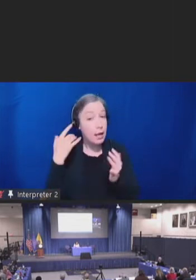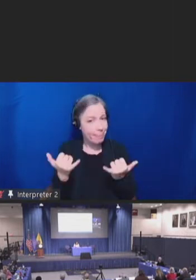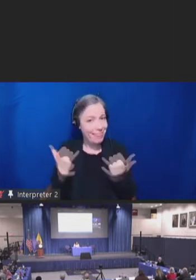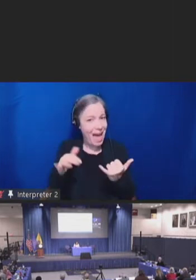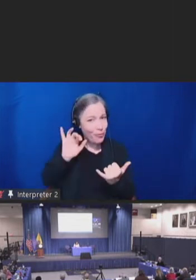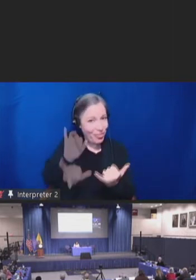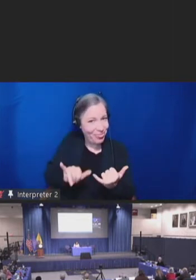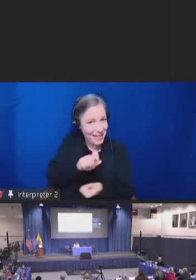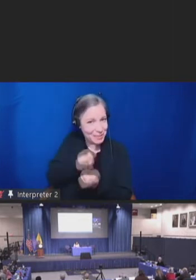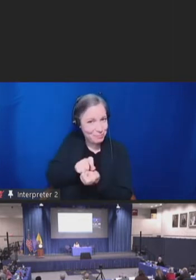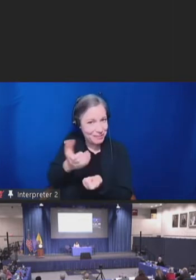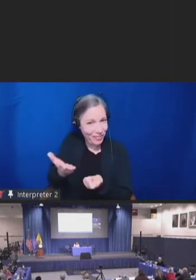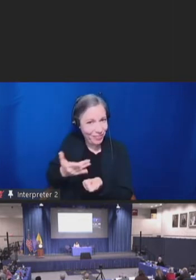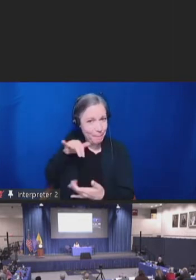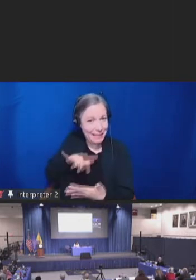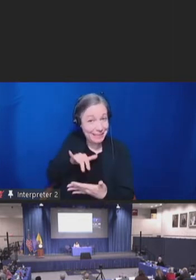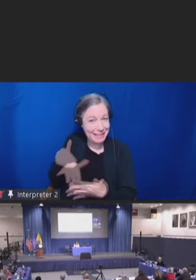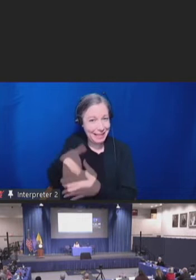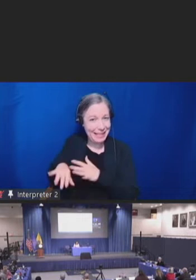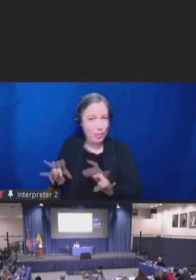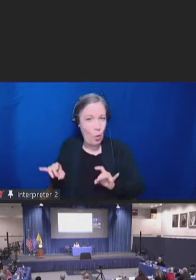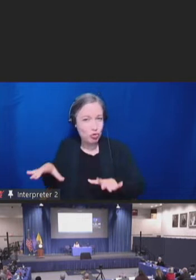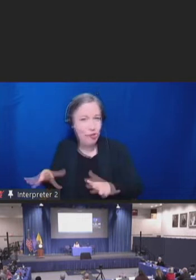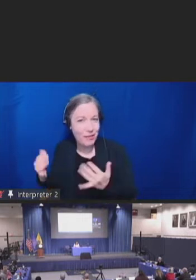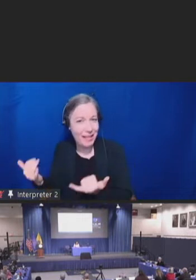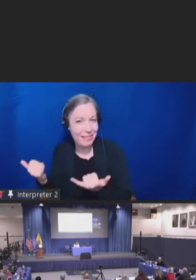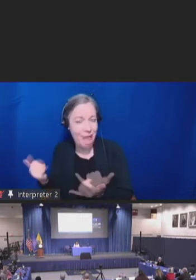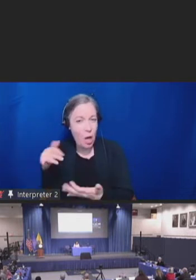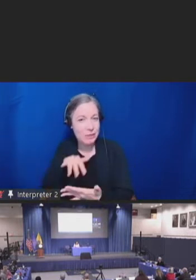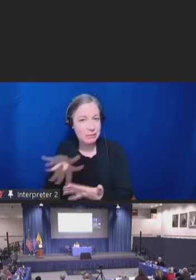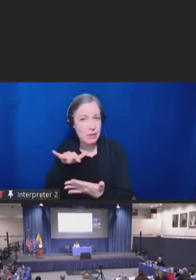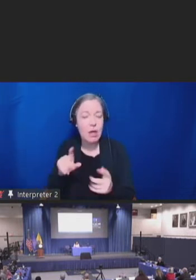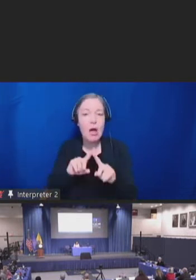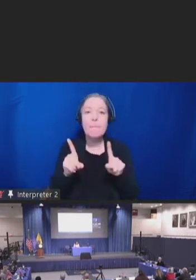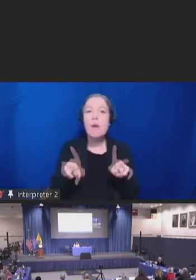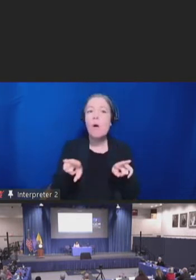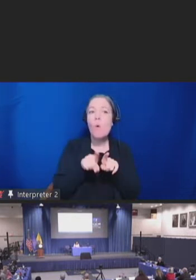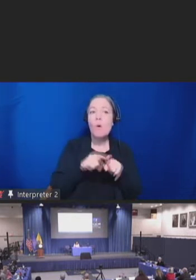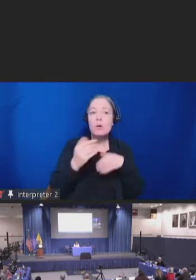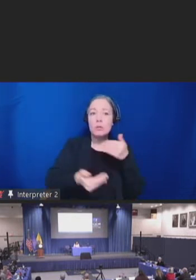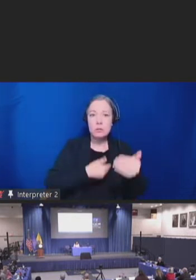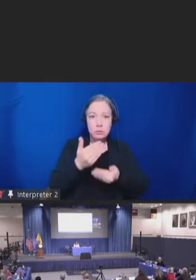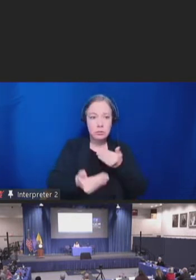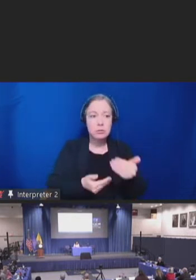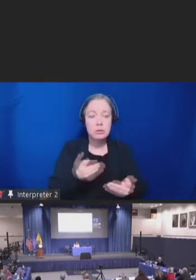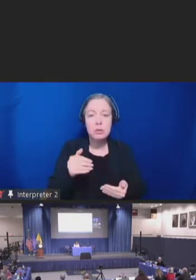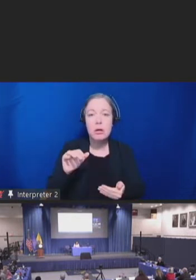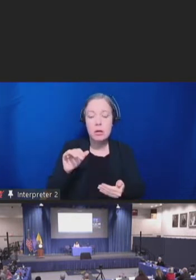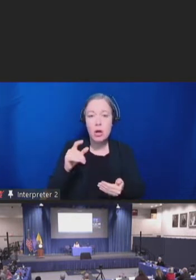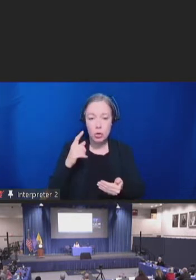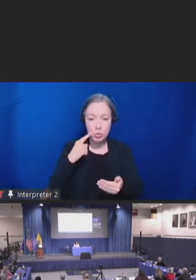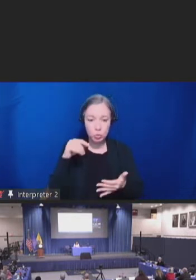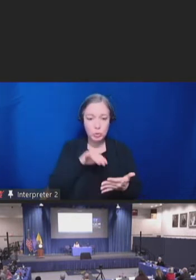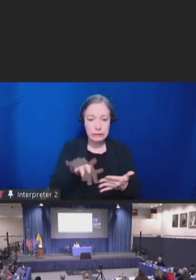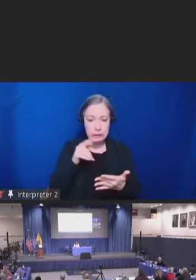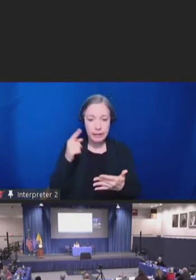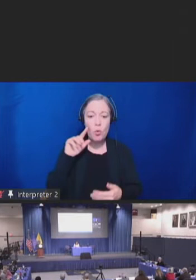And that the aluminum is really just a proxy for antigen. And then there's an antigen effect on subsequent allergy risk, for example.